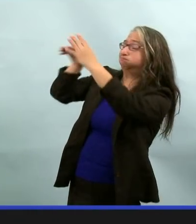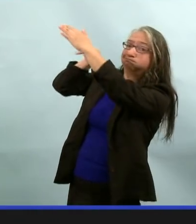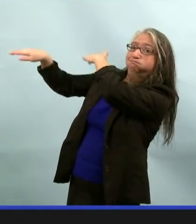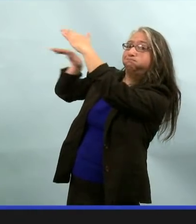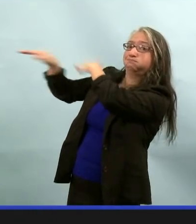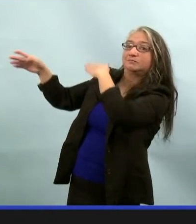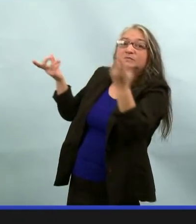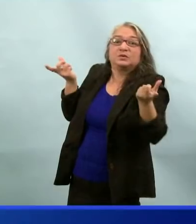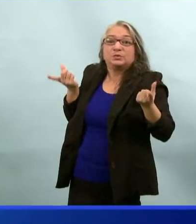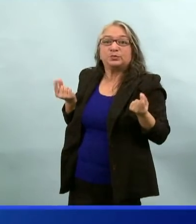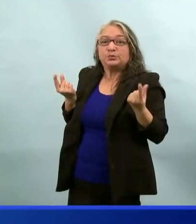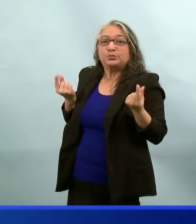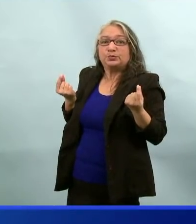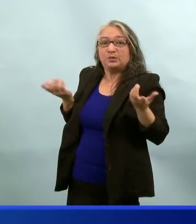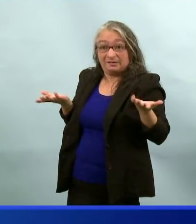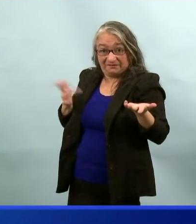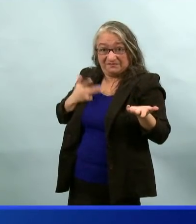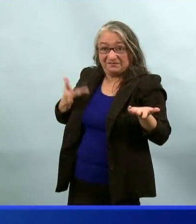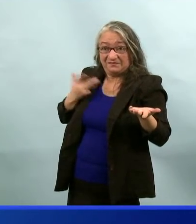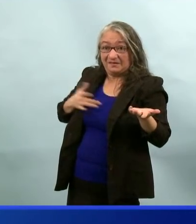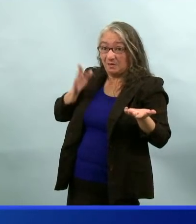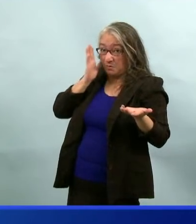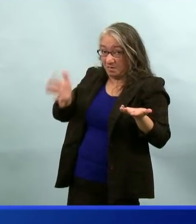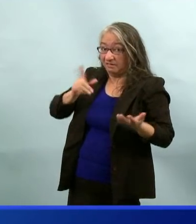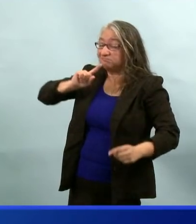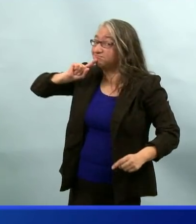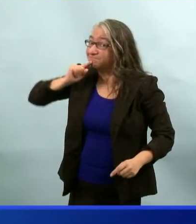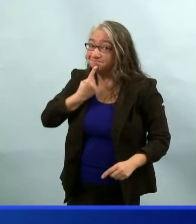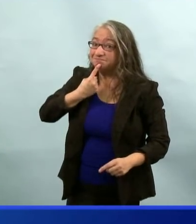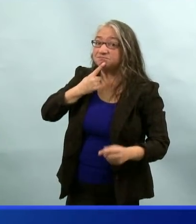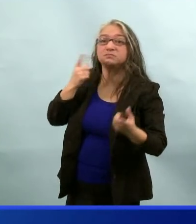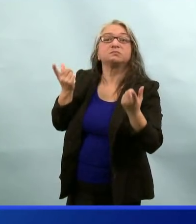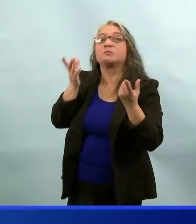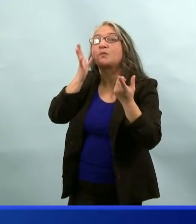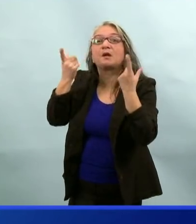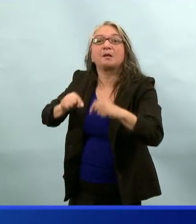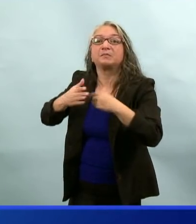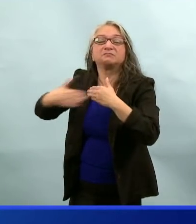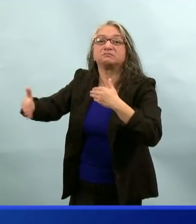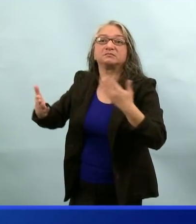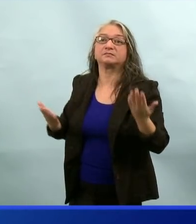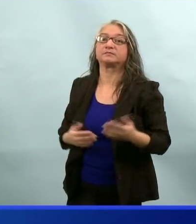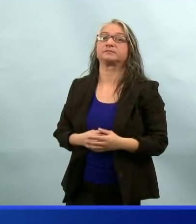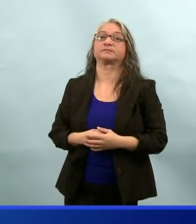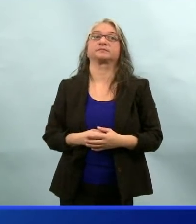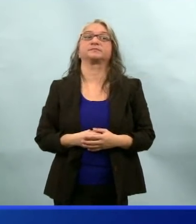yeah like i mentioned brittany um unfortunately we will be looking at needing to ramp down more of